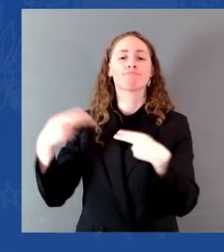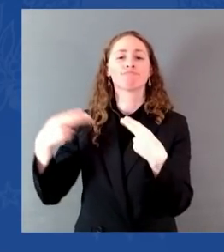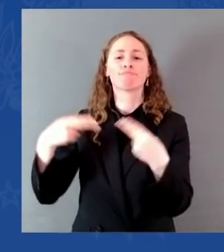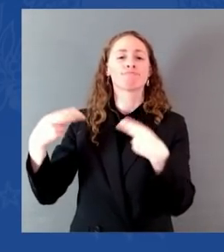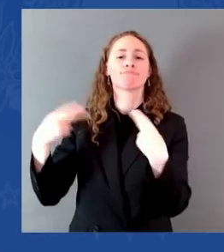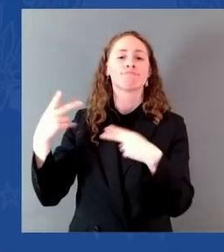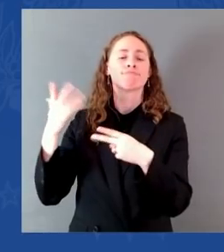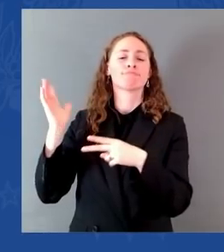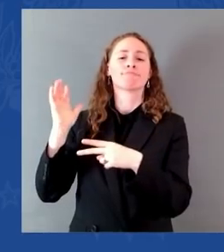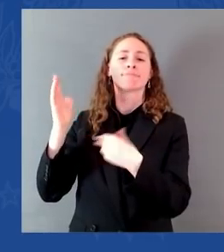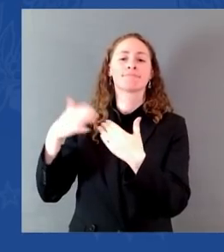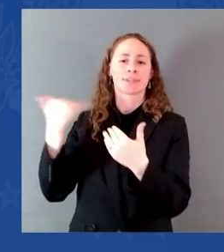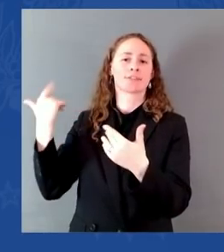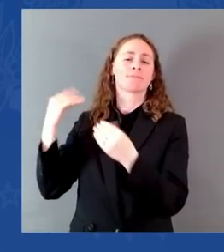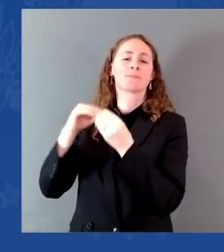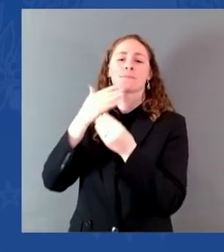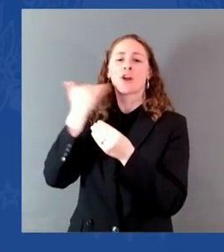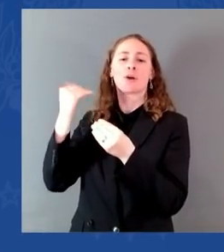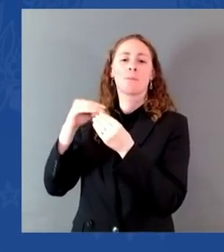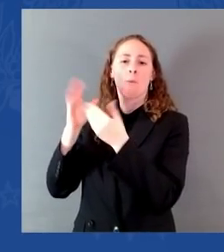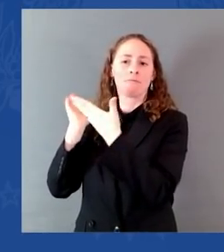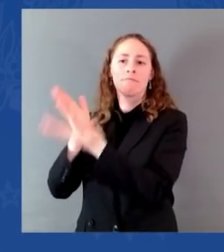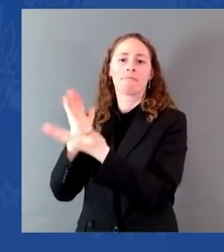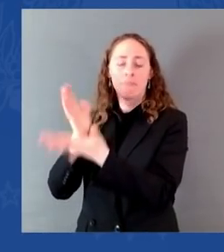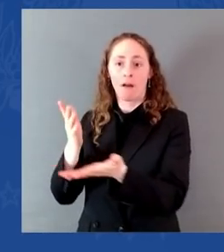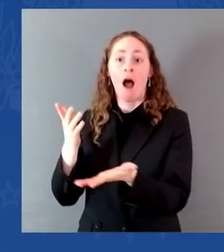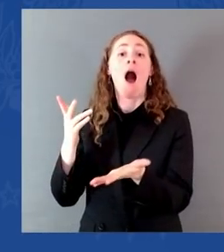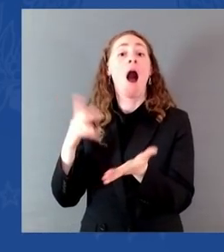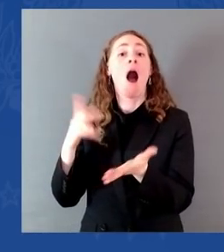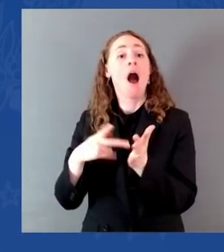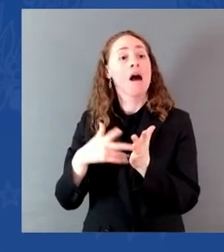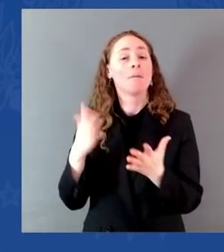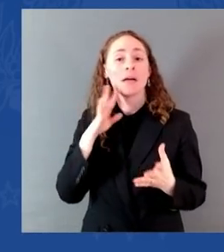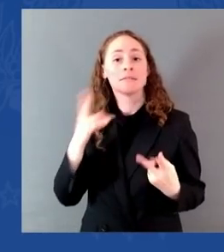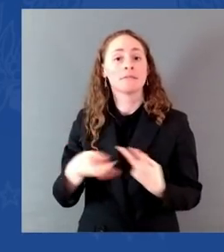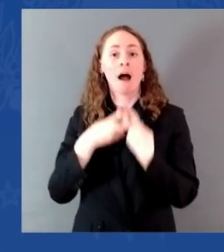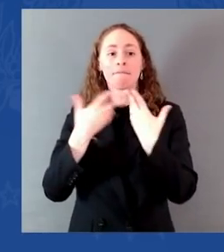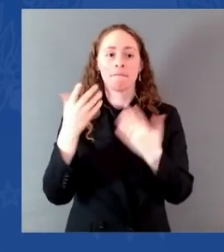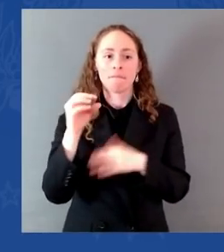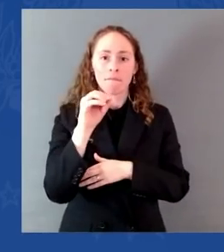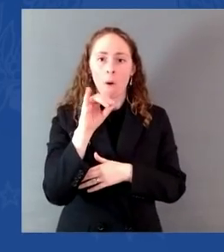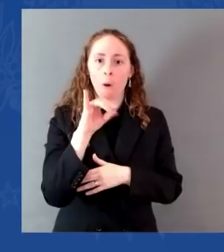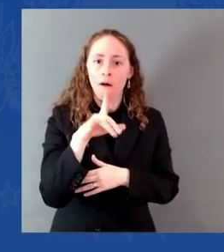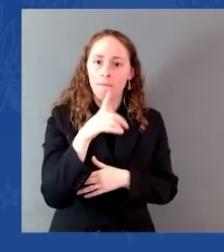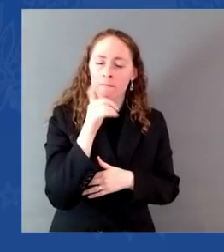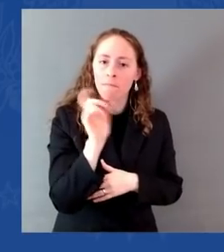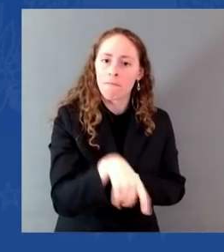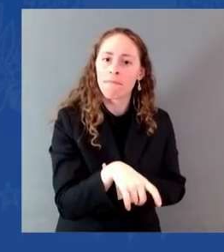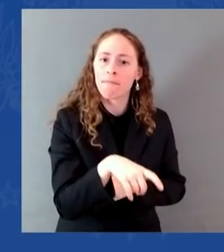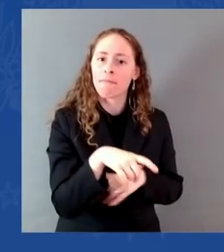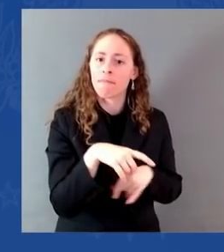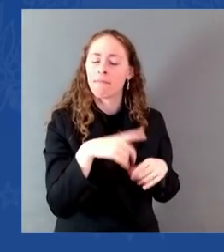Look, folks, we have the largest investment in public transit ever in this legislation.